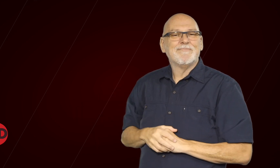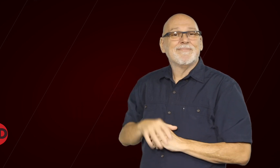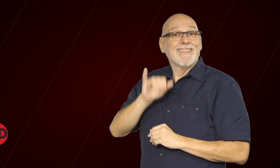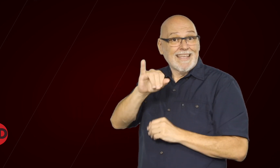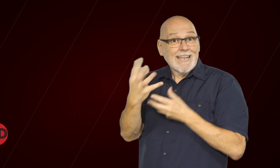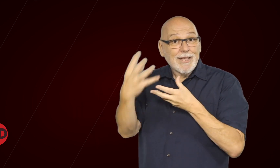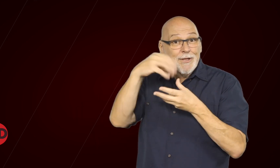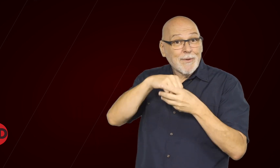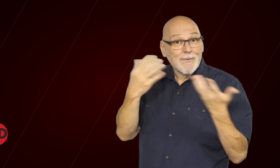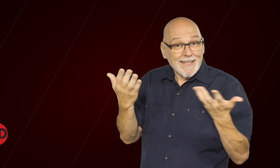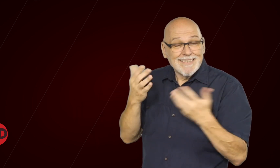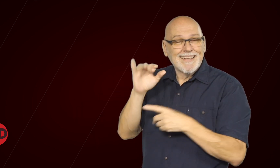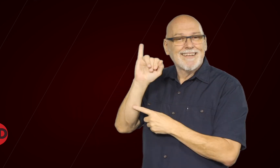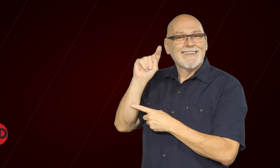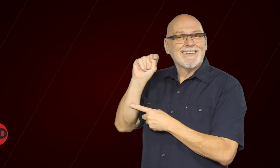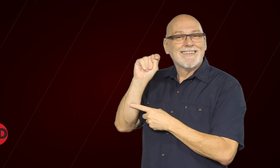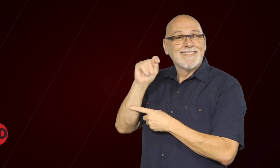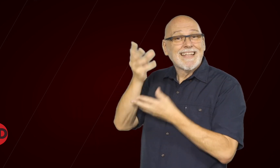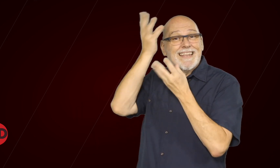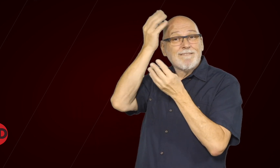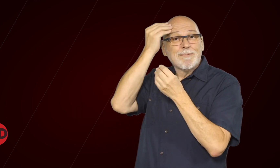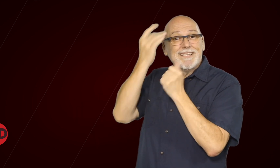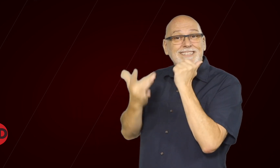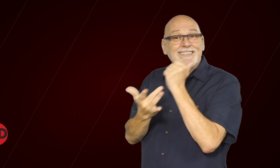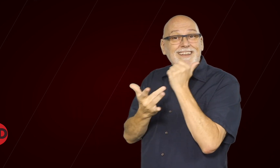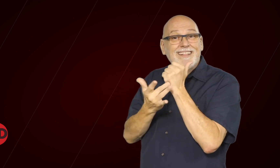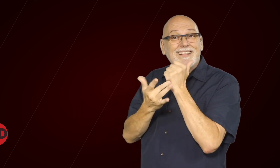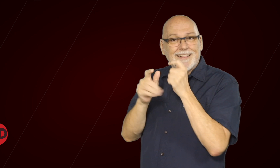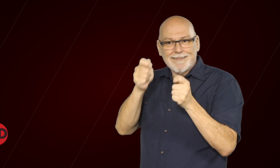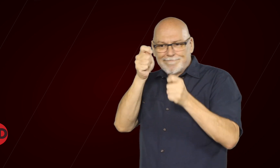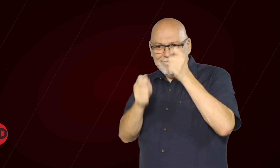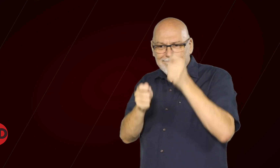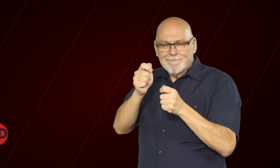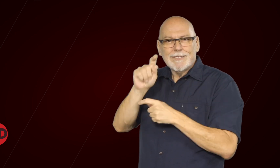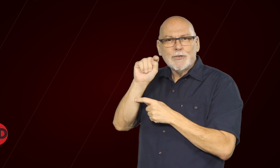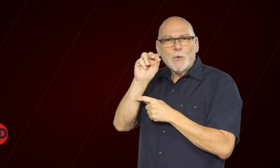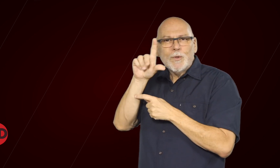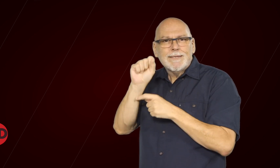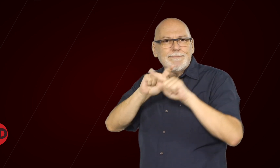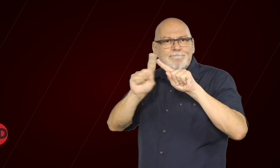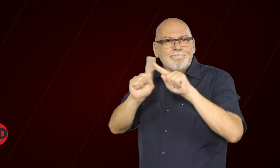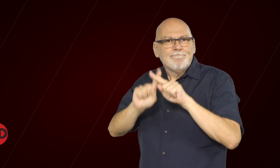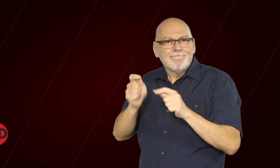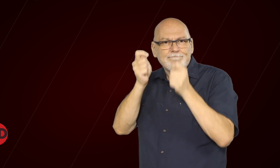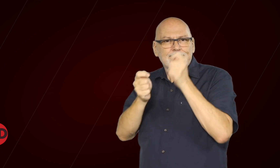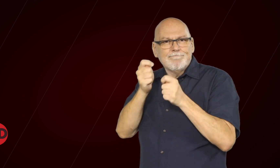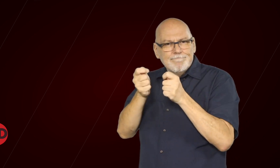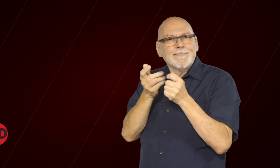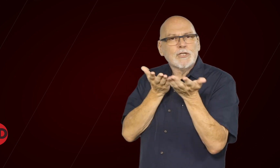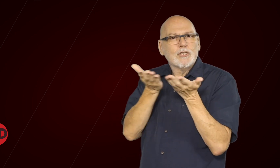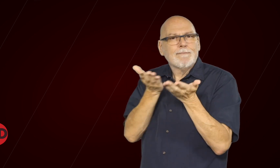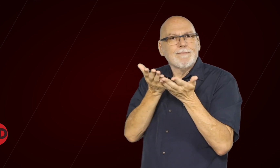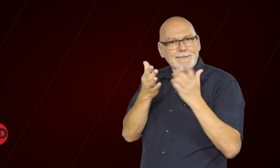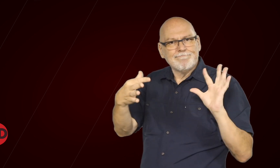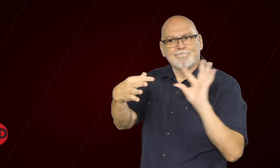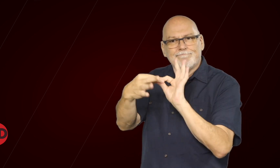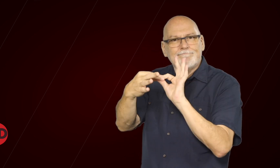These include information technology adaptive tools and services